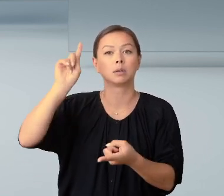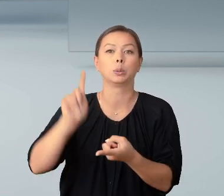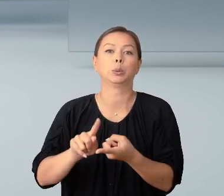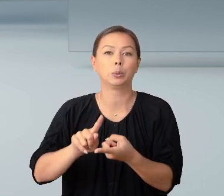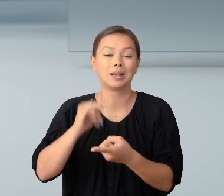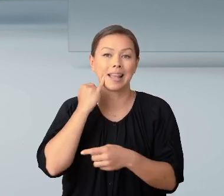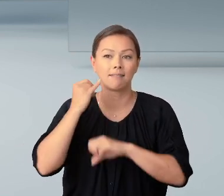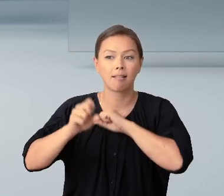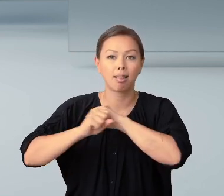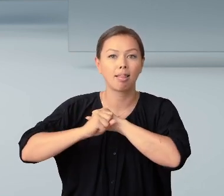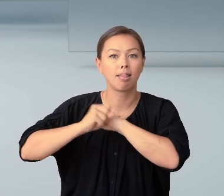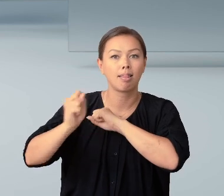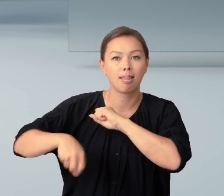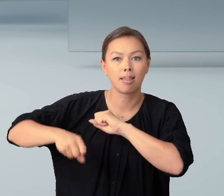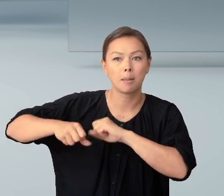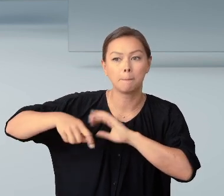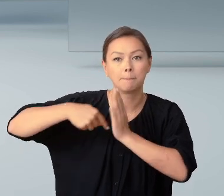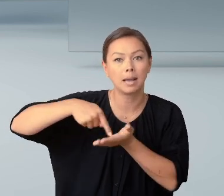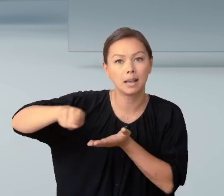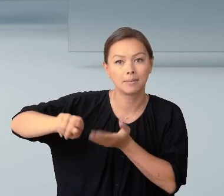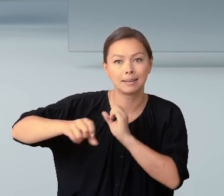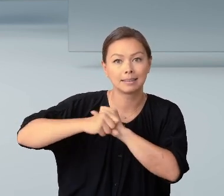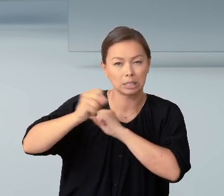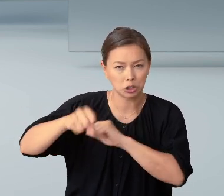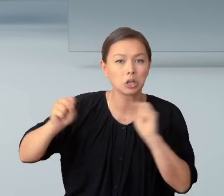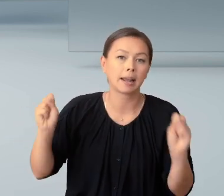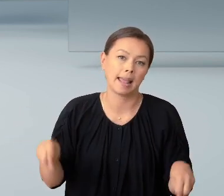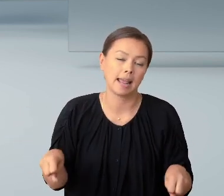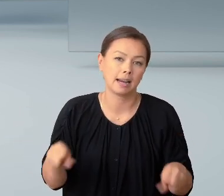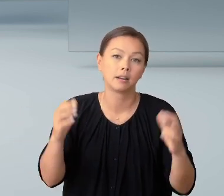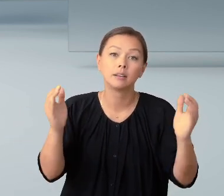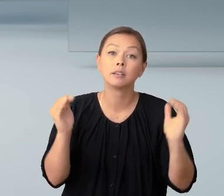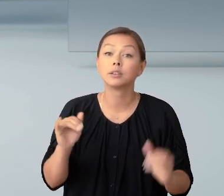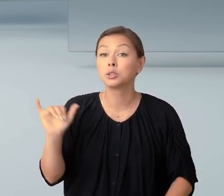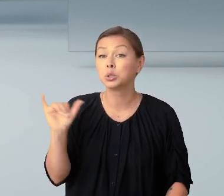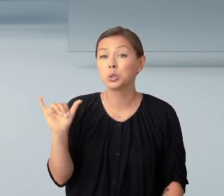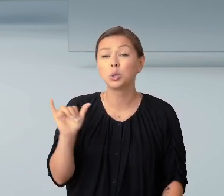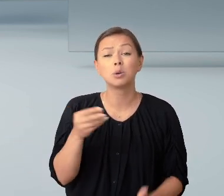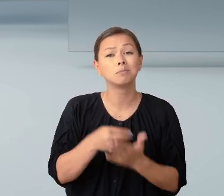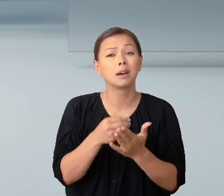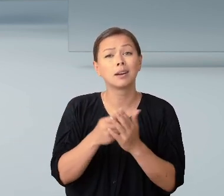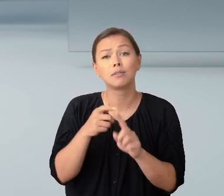extensions. Easily support multiple currencies, exchange rates, consolidations,